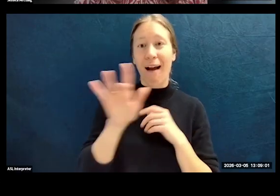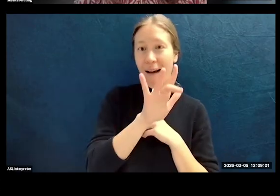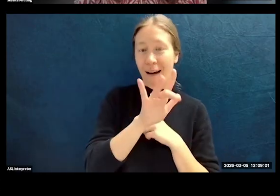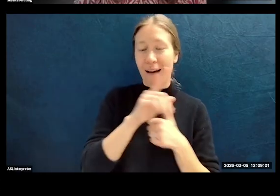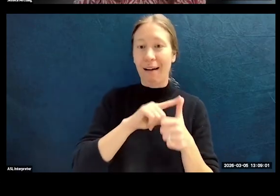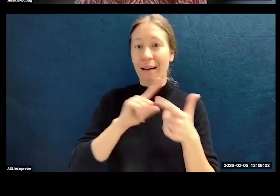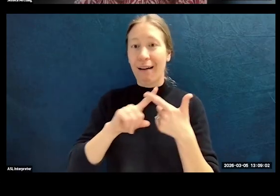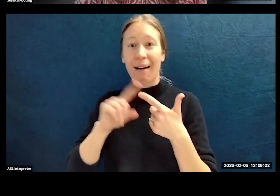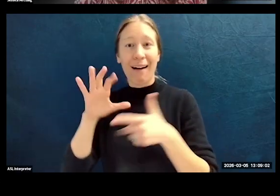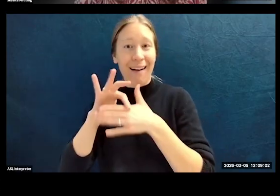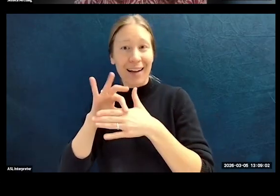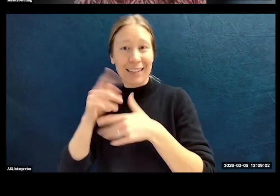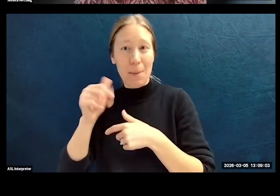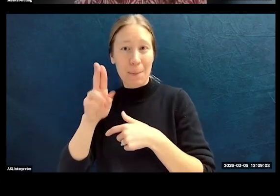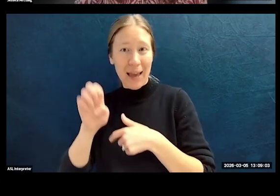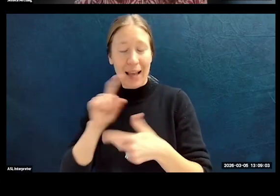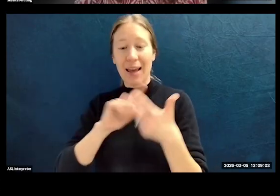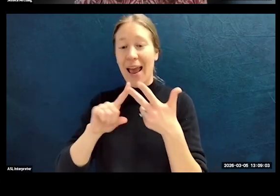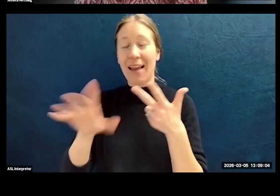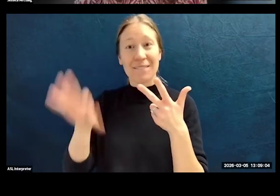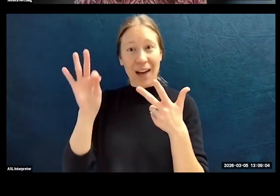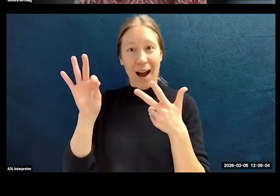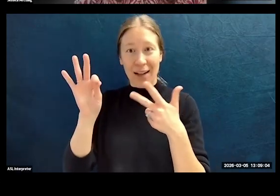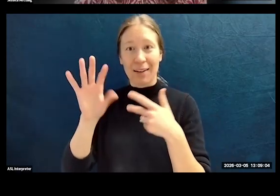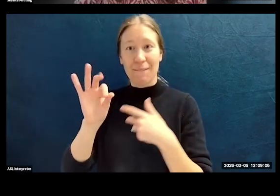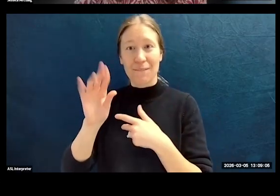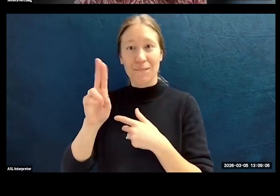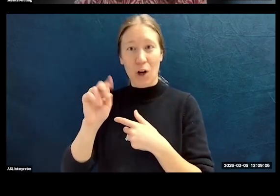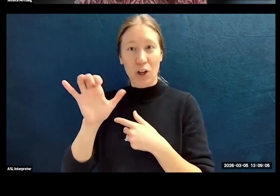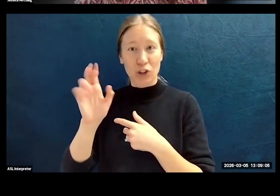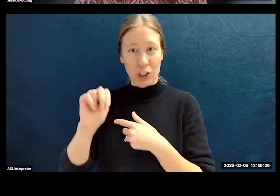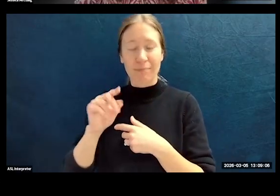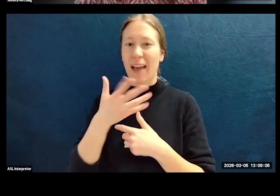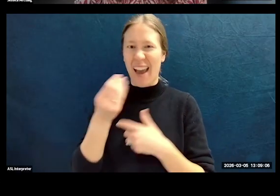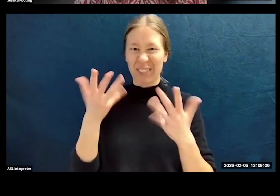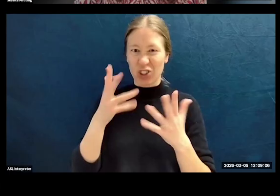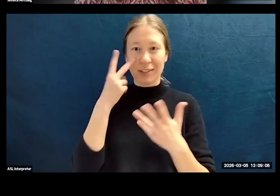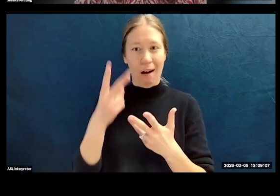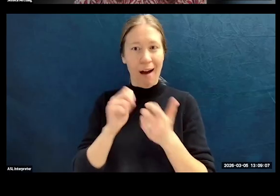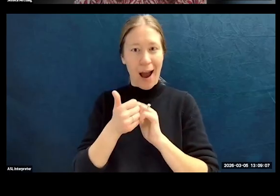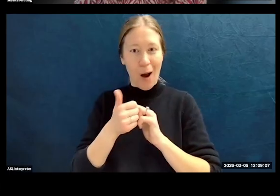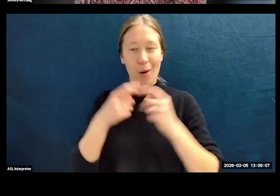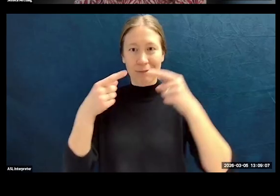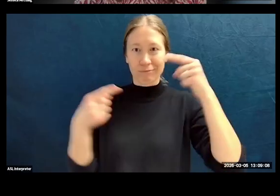and using the Find function. And you saw the options for nesting tags, drag and drop, or cut and paste.